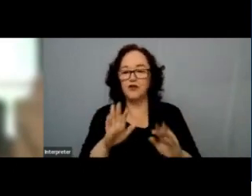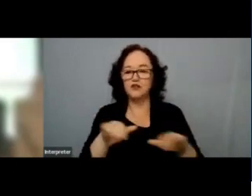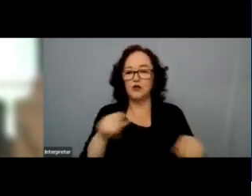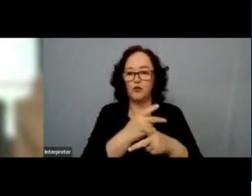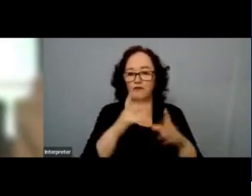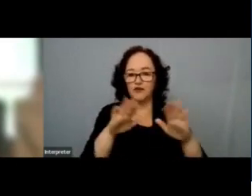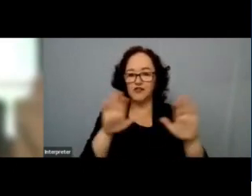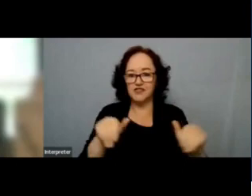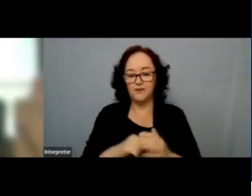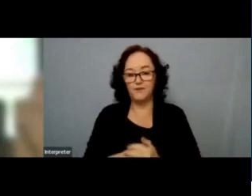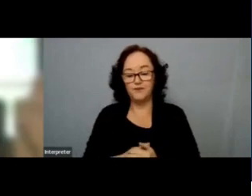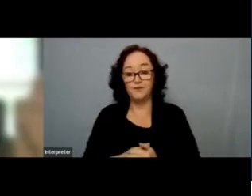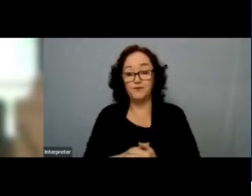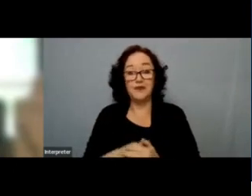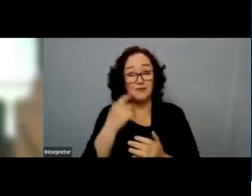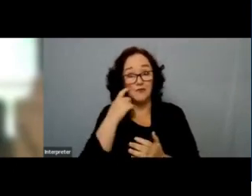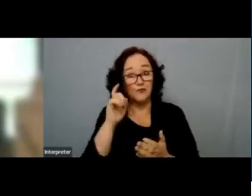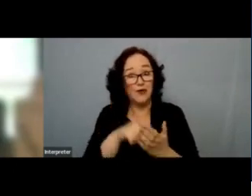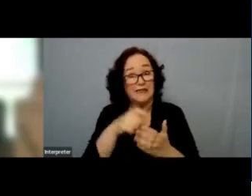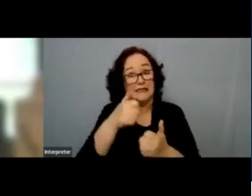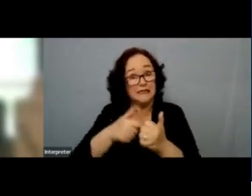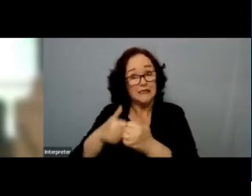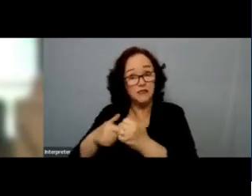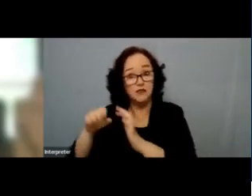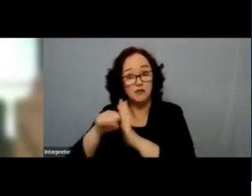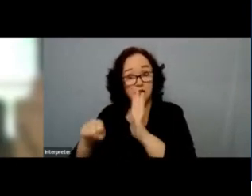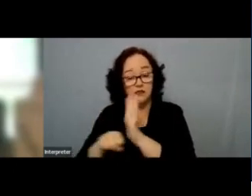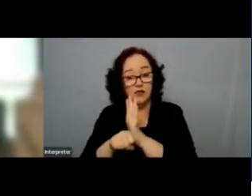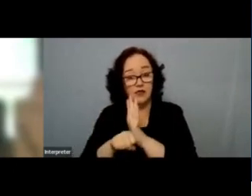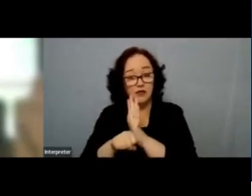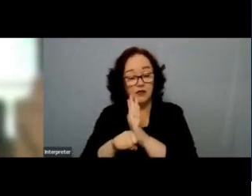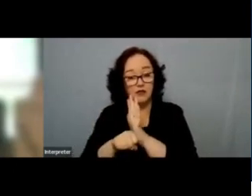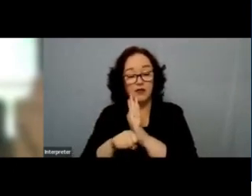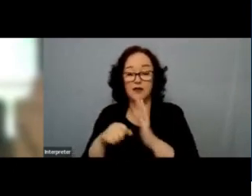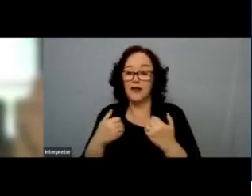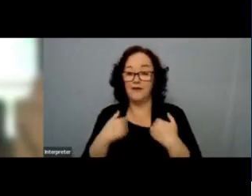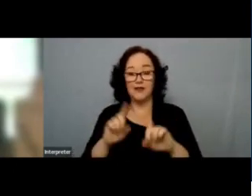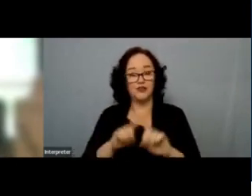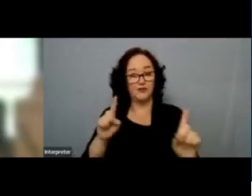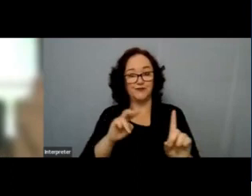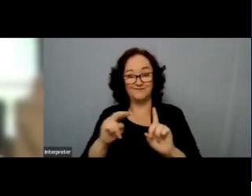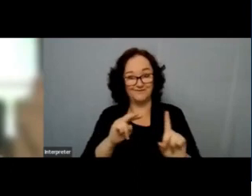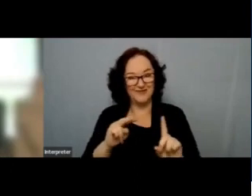recognizing that each state has has a potentially different look. So we're excited. In this